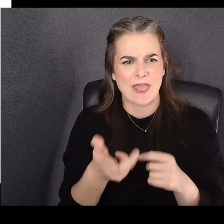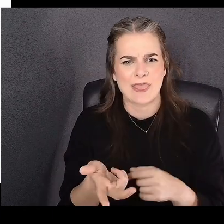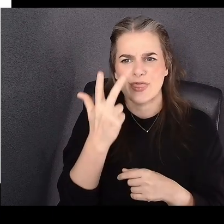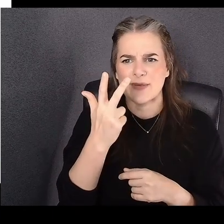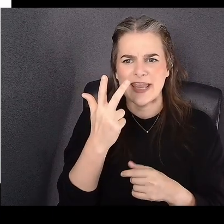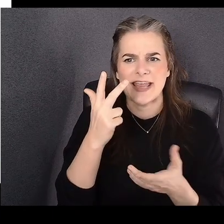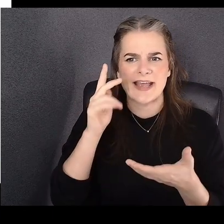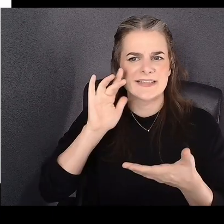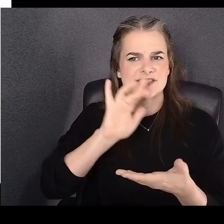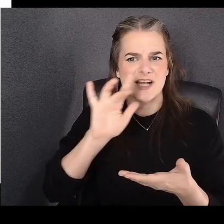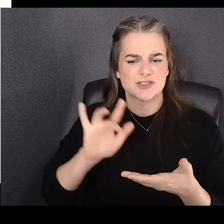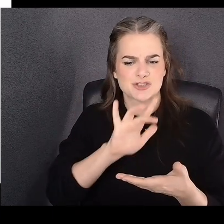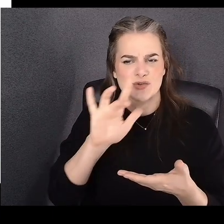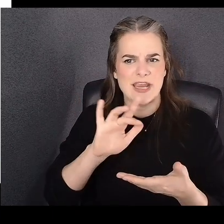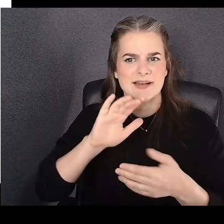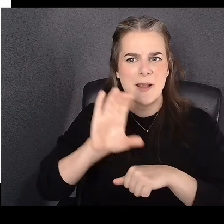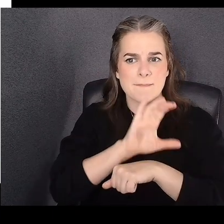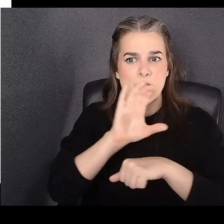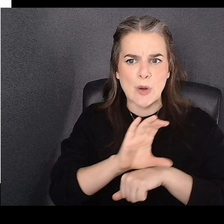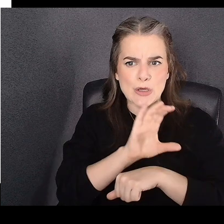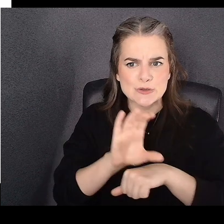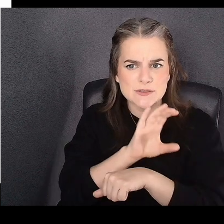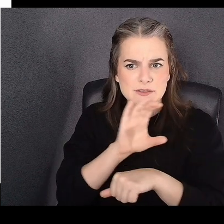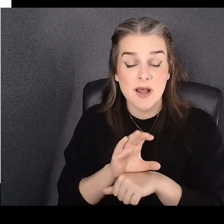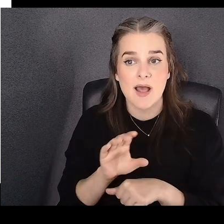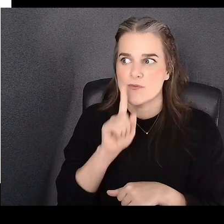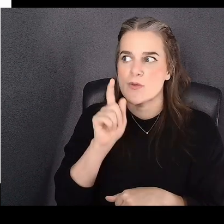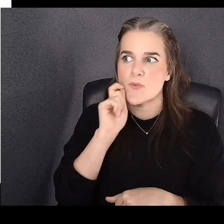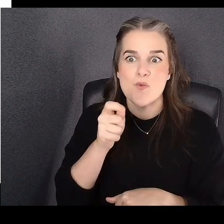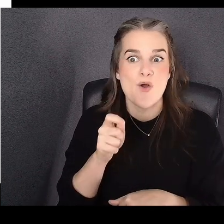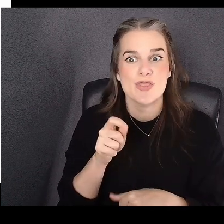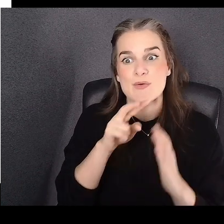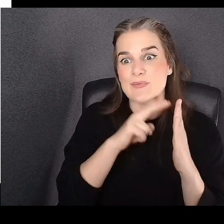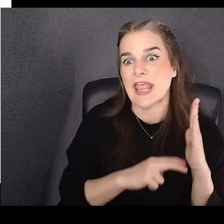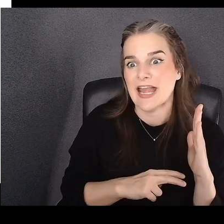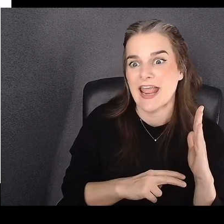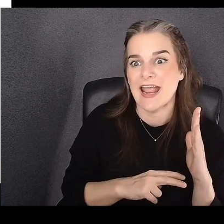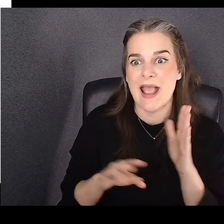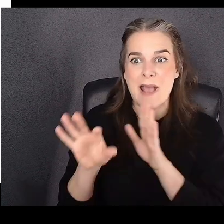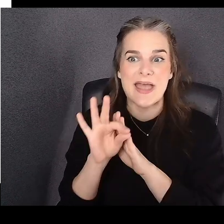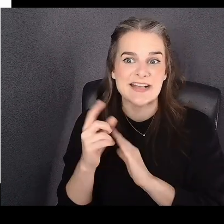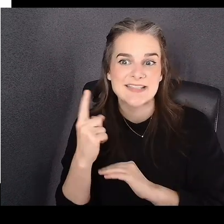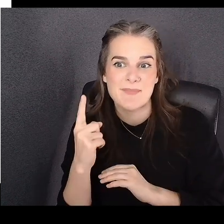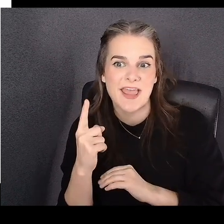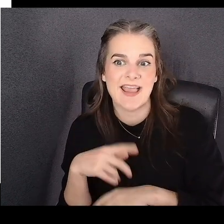And that was really neat for folks, because they're reading. They're picking something. They're tapping the screen to change.